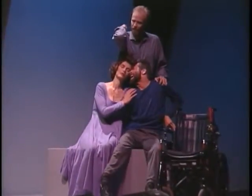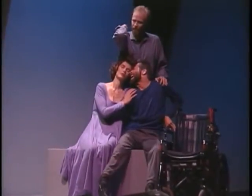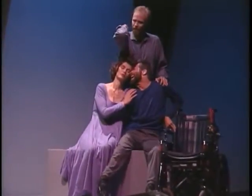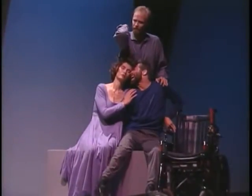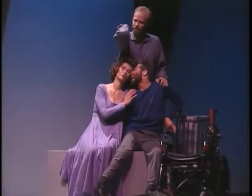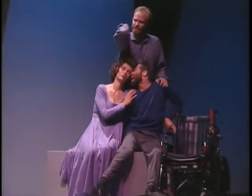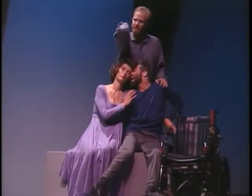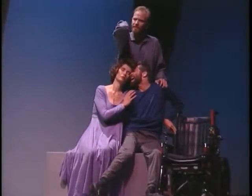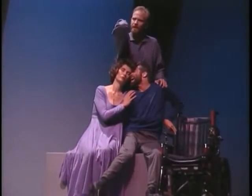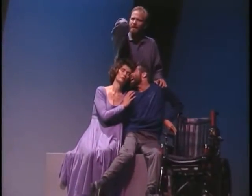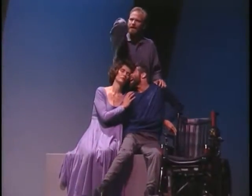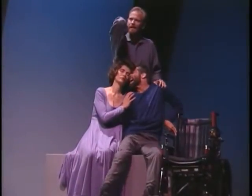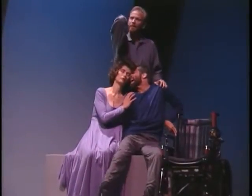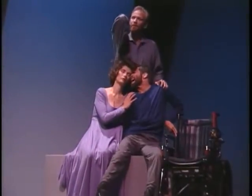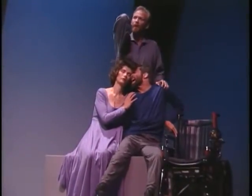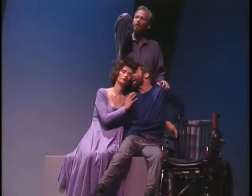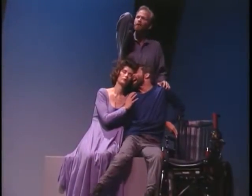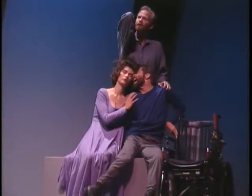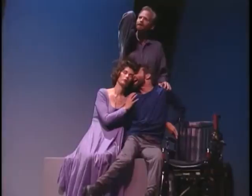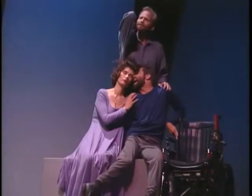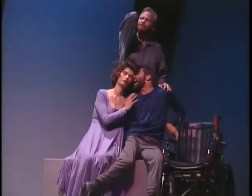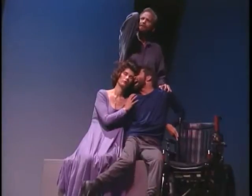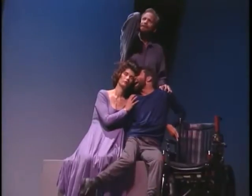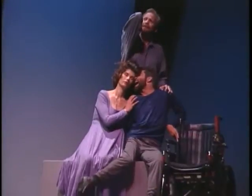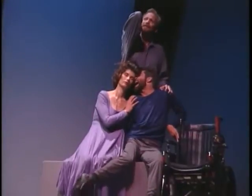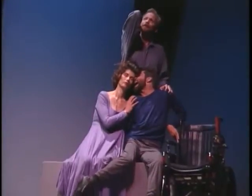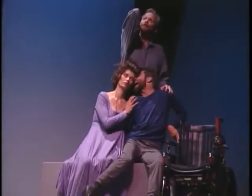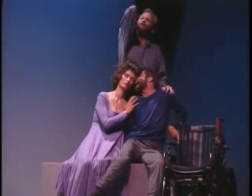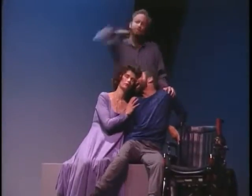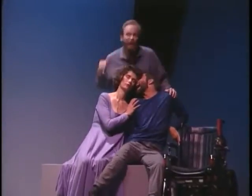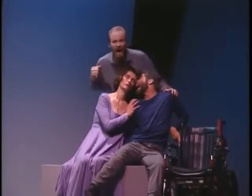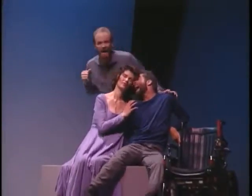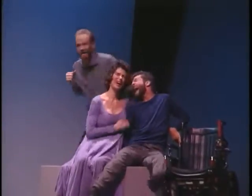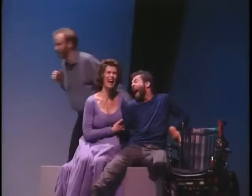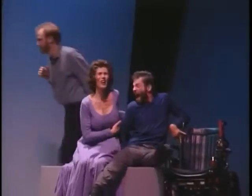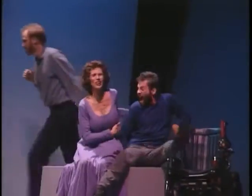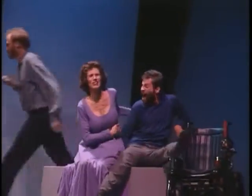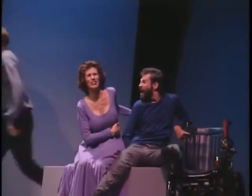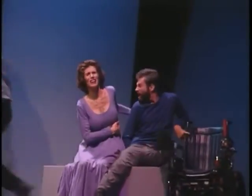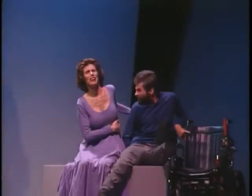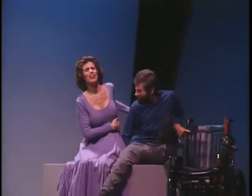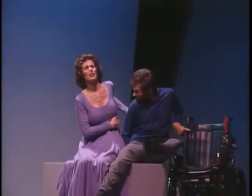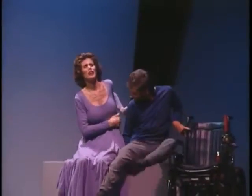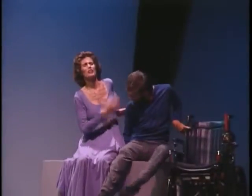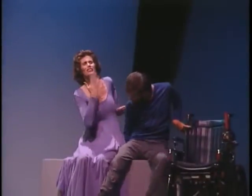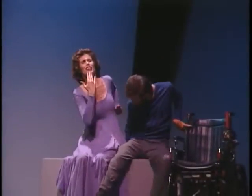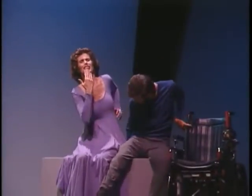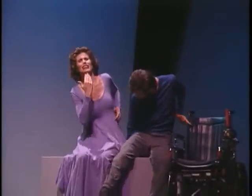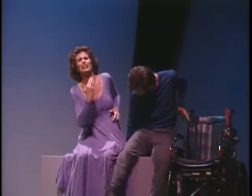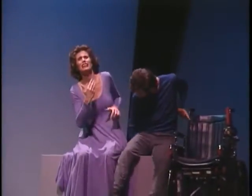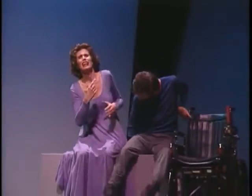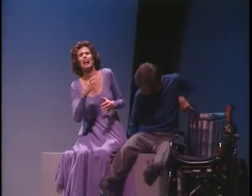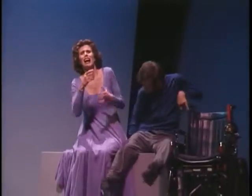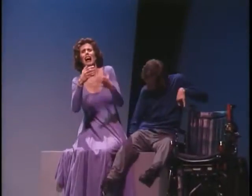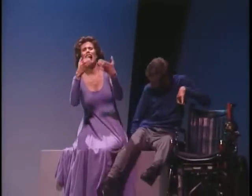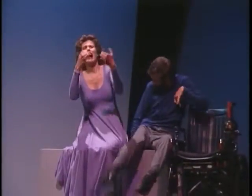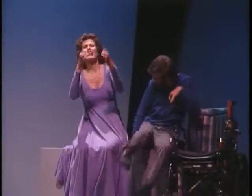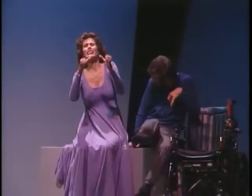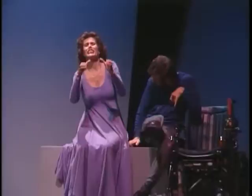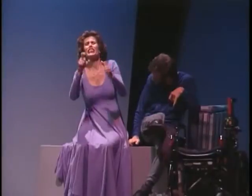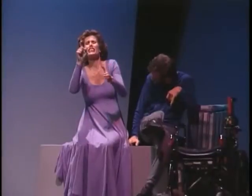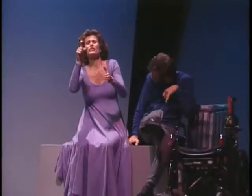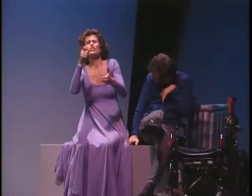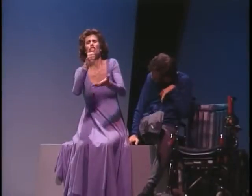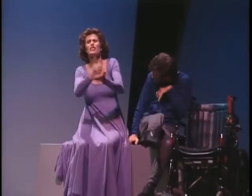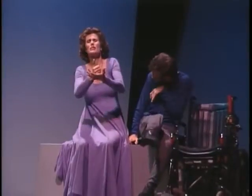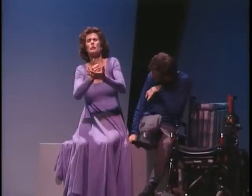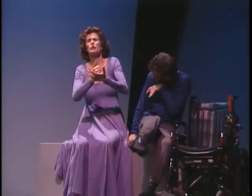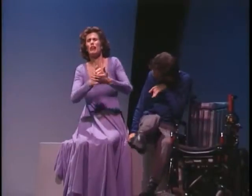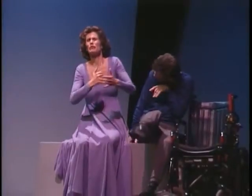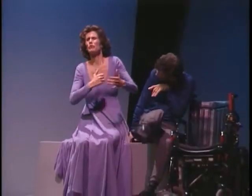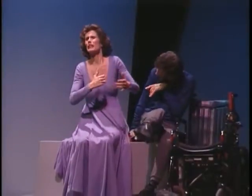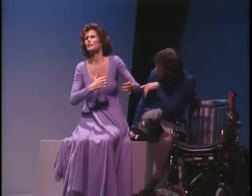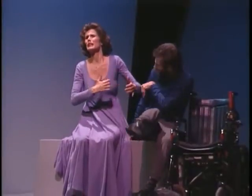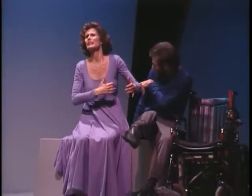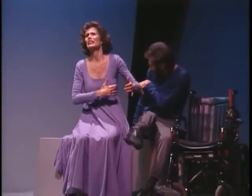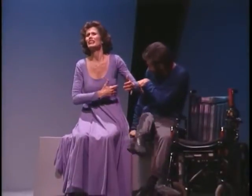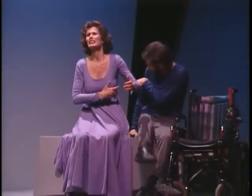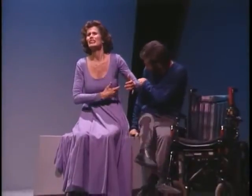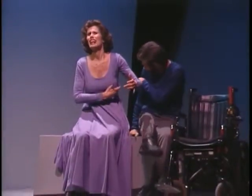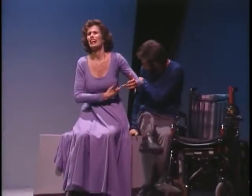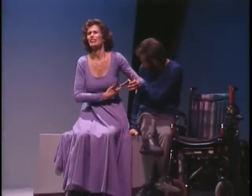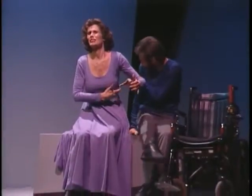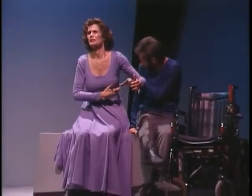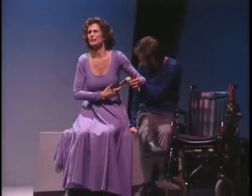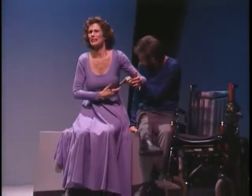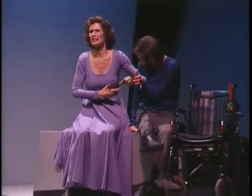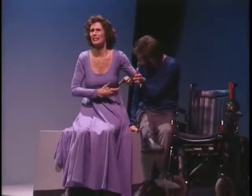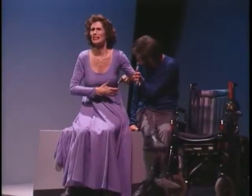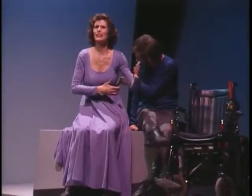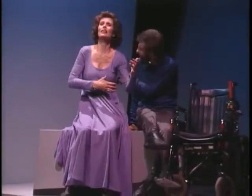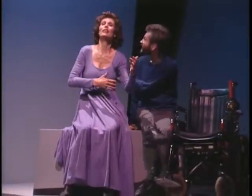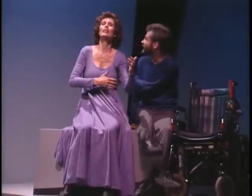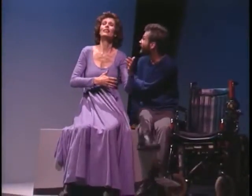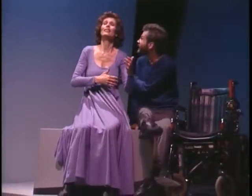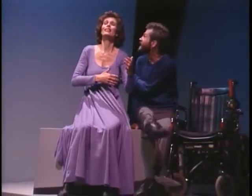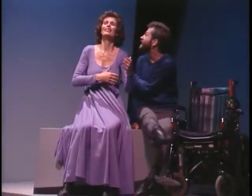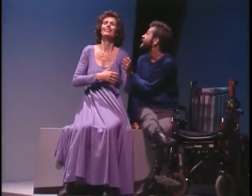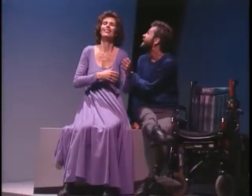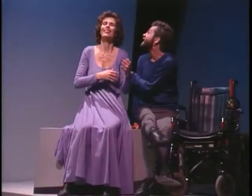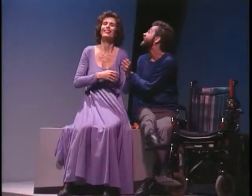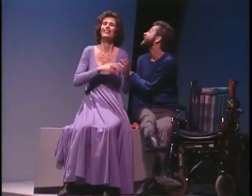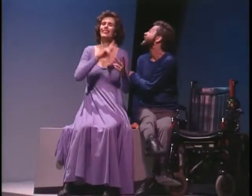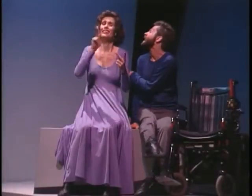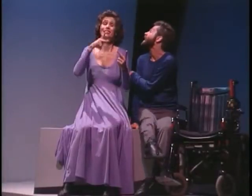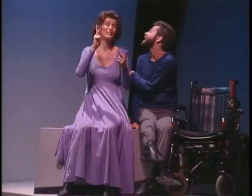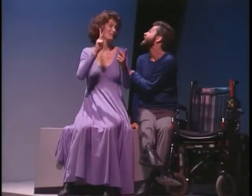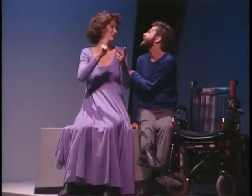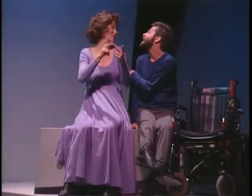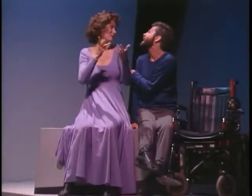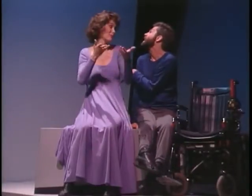he seems my elbow in the earth bye darling I think you just put my rib back